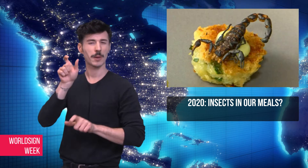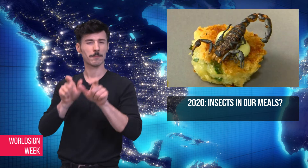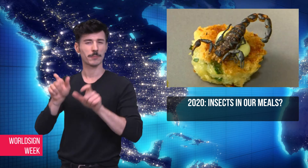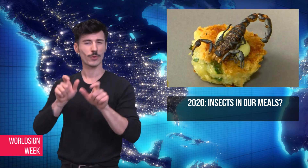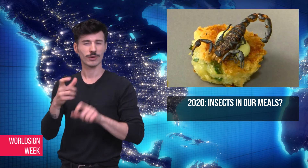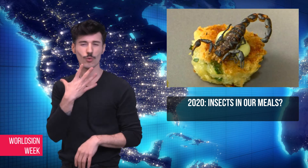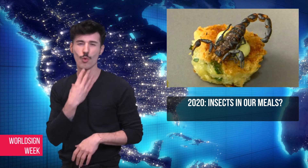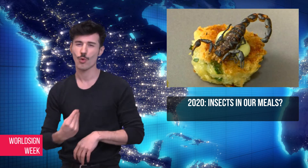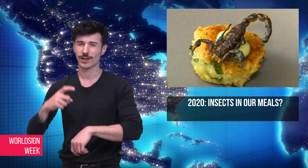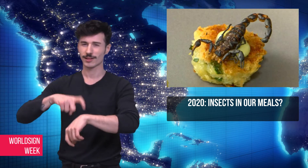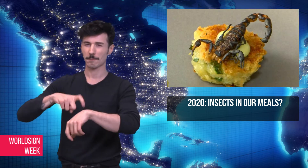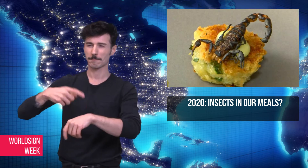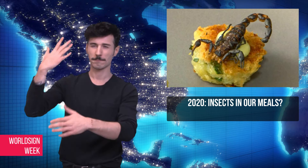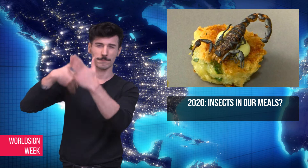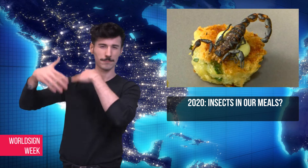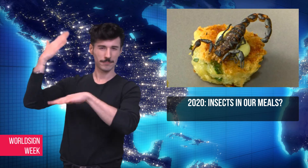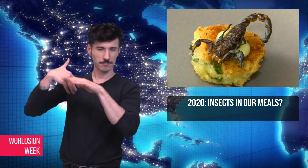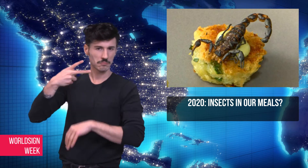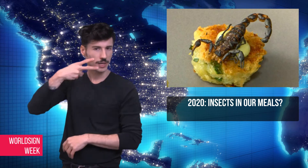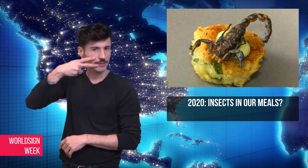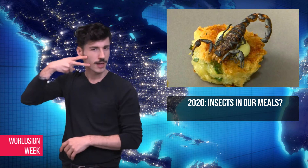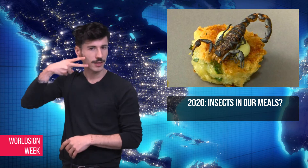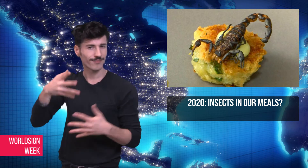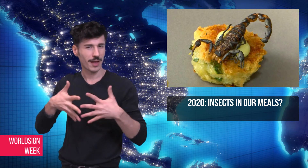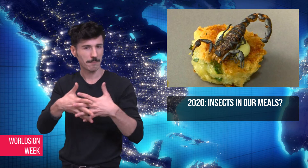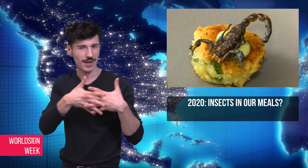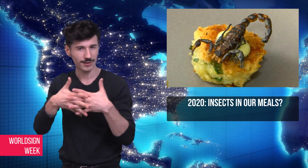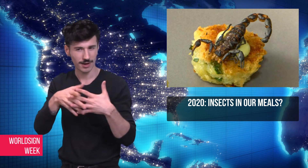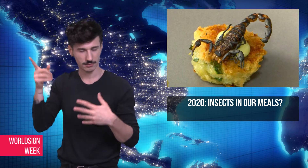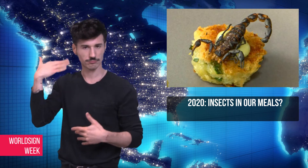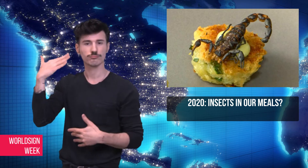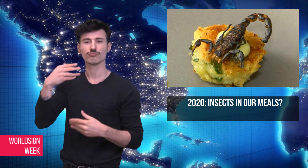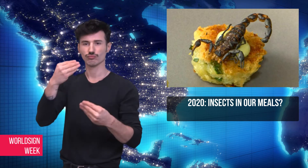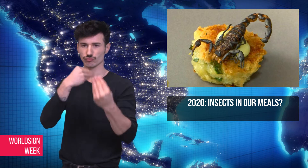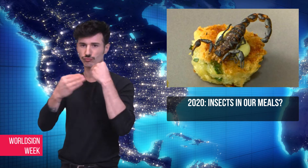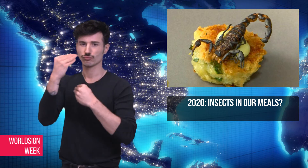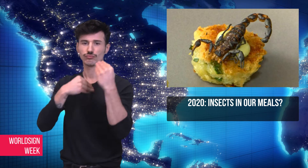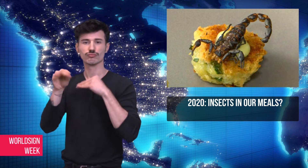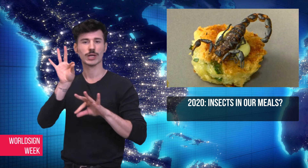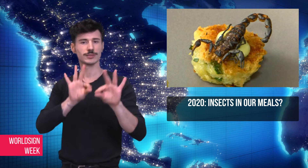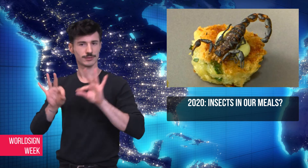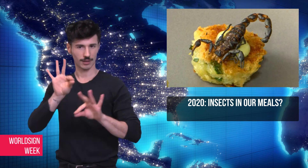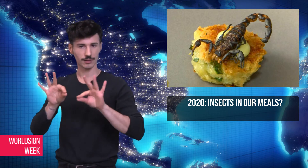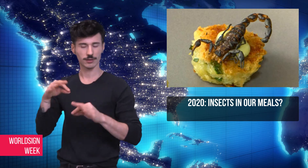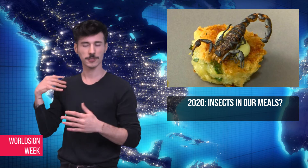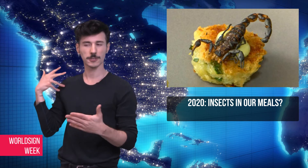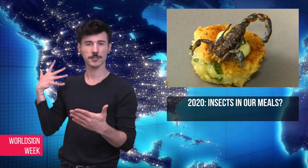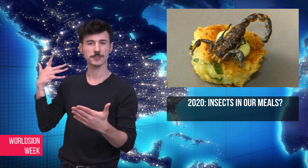ate insects in the past and the trend has continued in